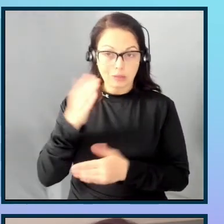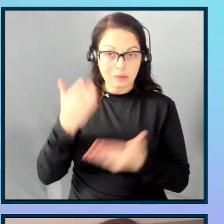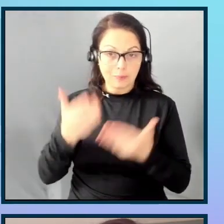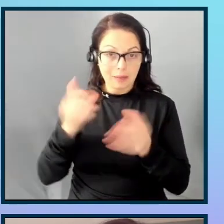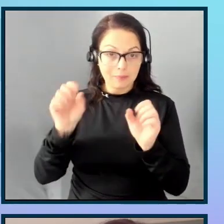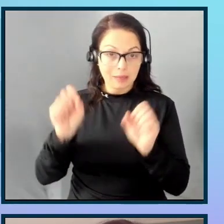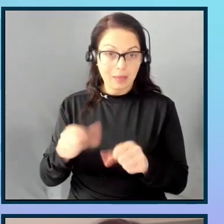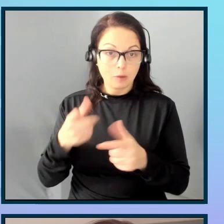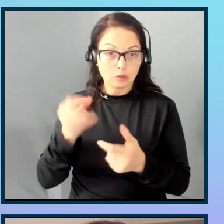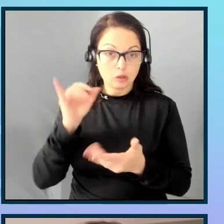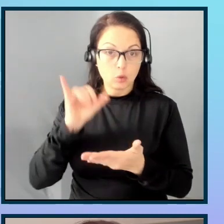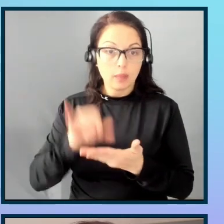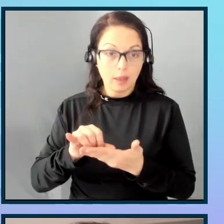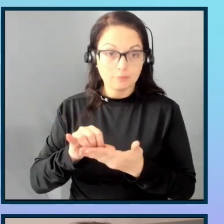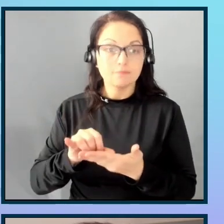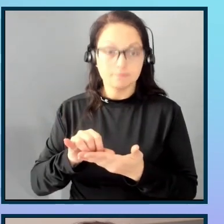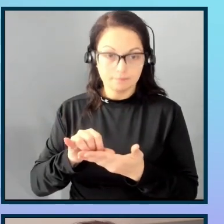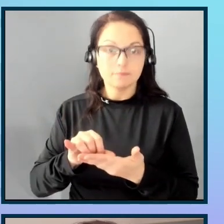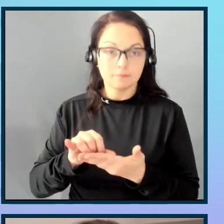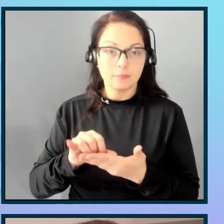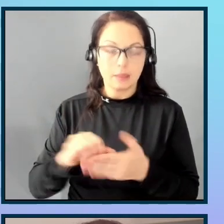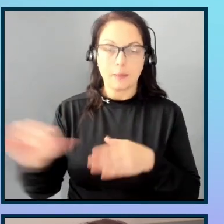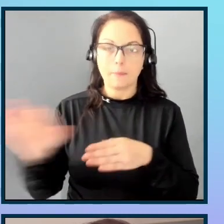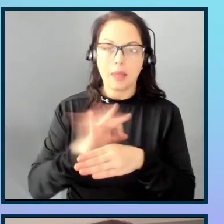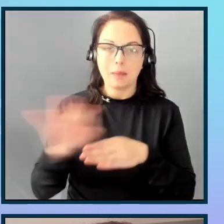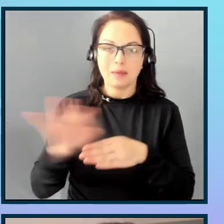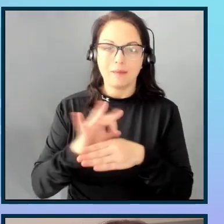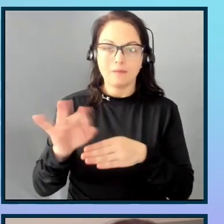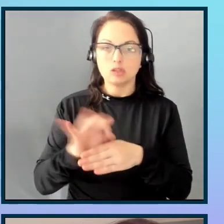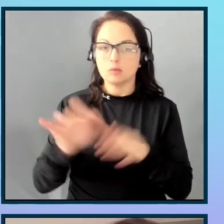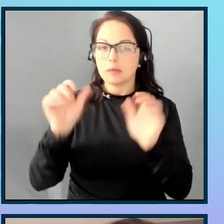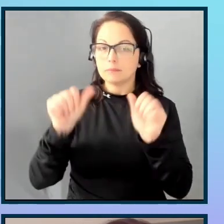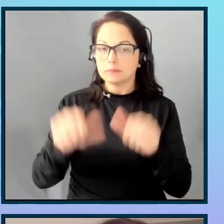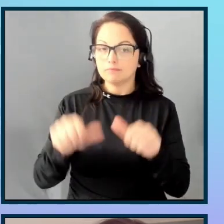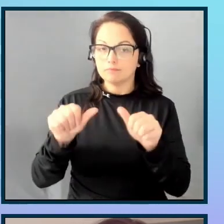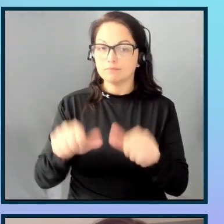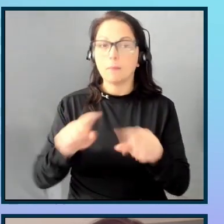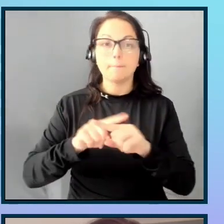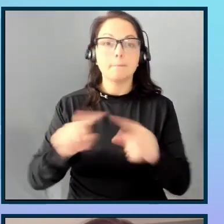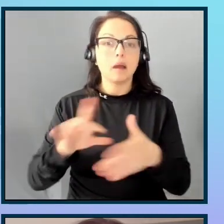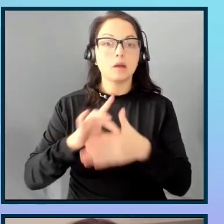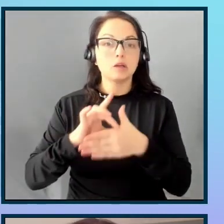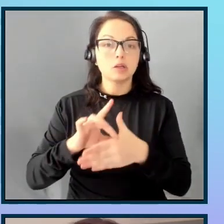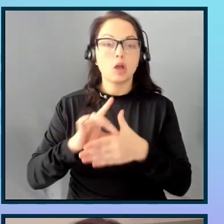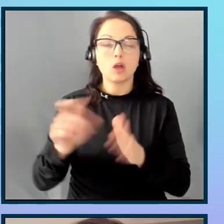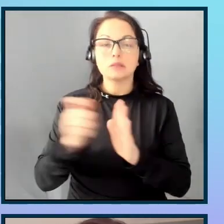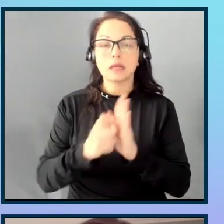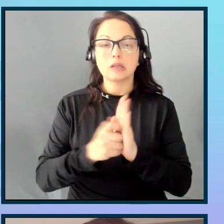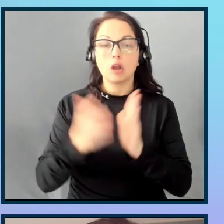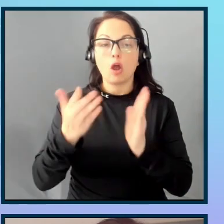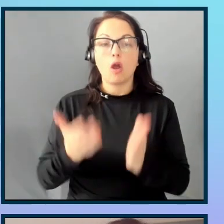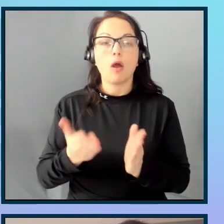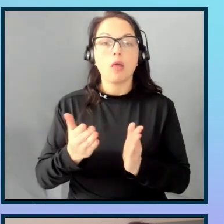It might be a feature that you need to enable, but if browsers can do that, contents authors may not need to work on this so much anymore.